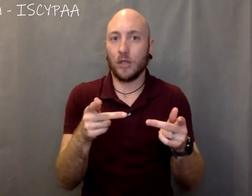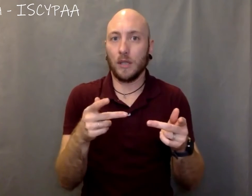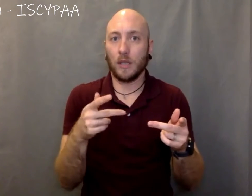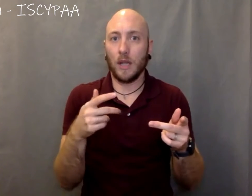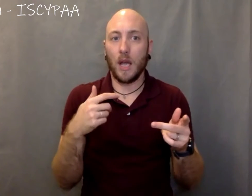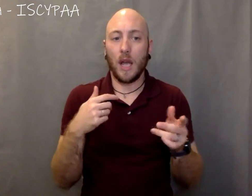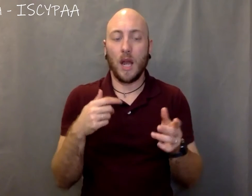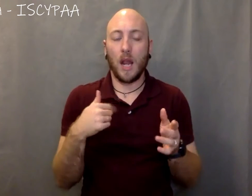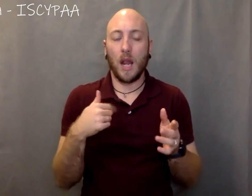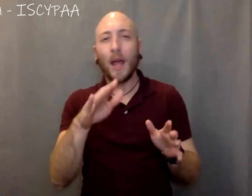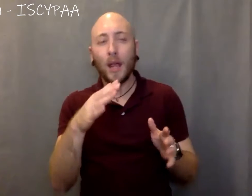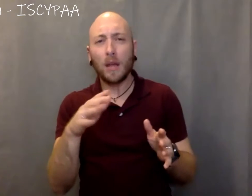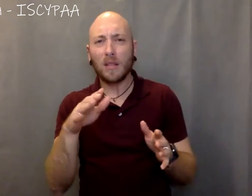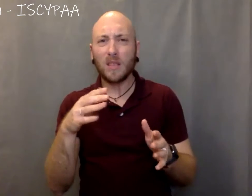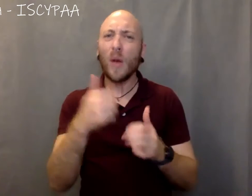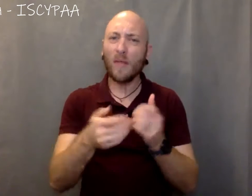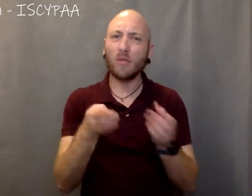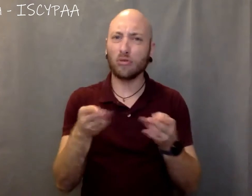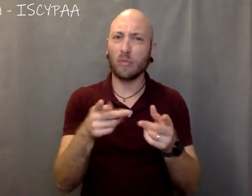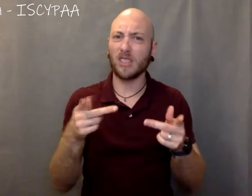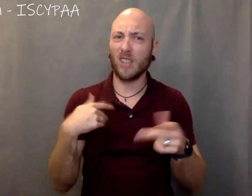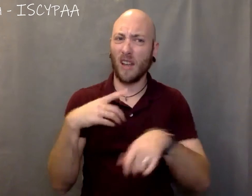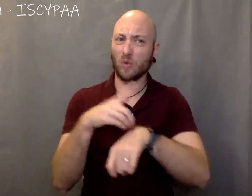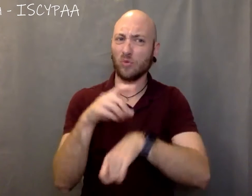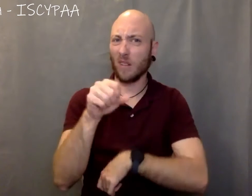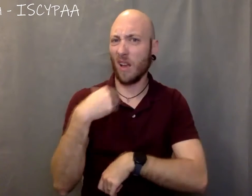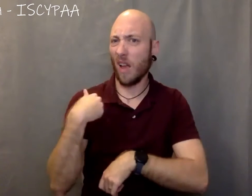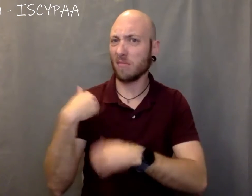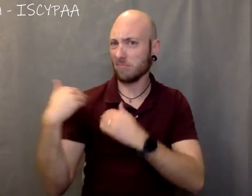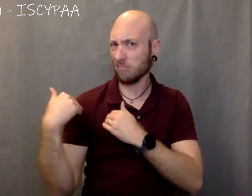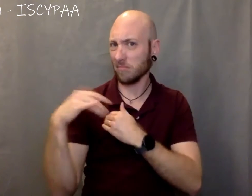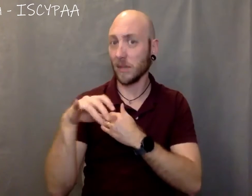because their duties for service position. I if I go to and I step out of my way and